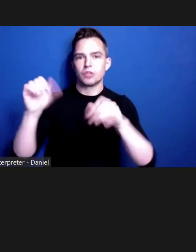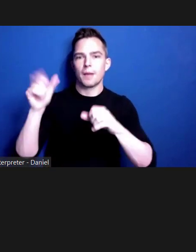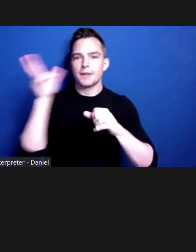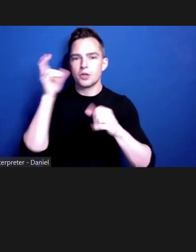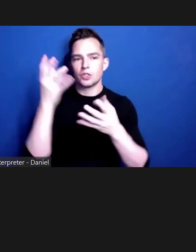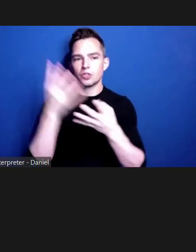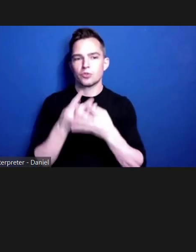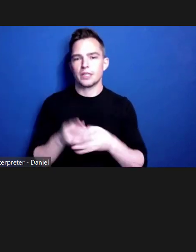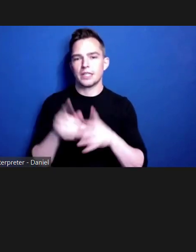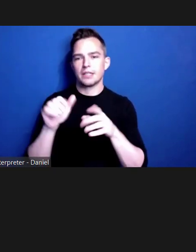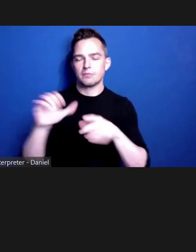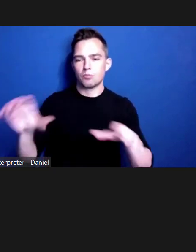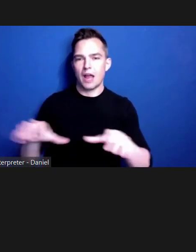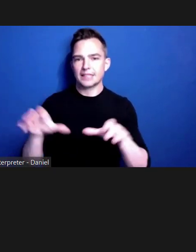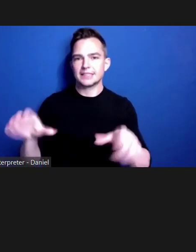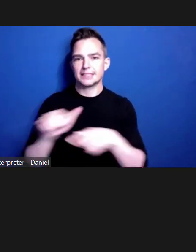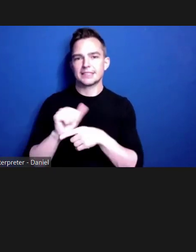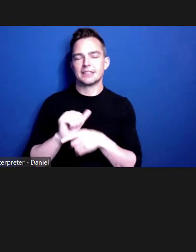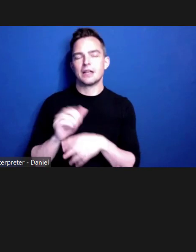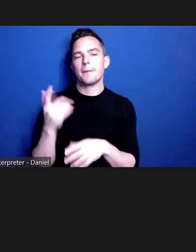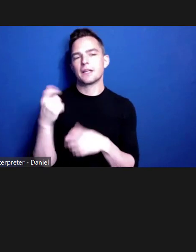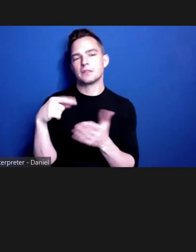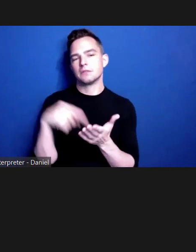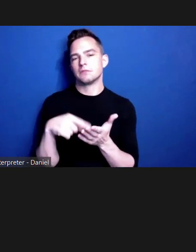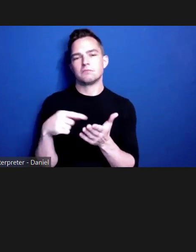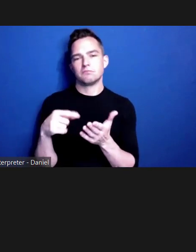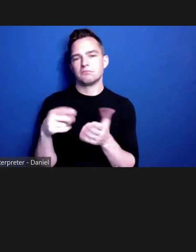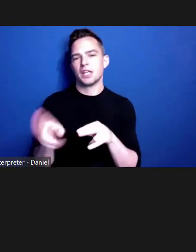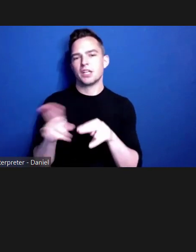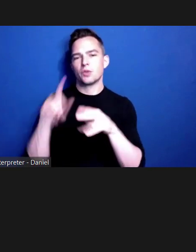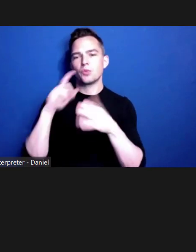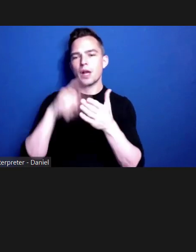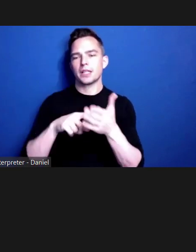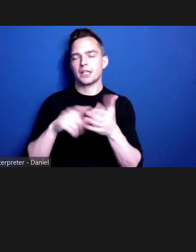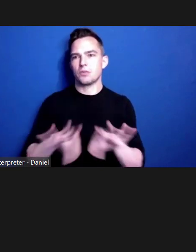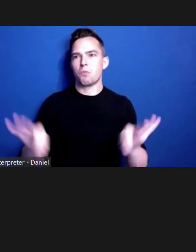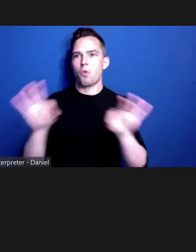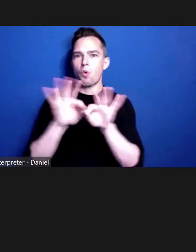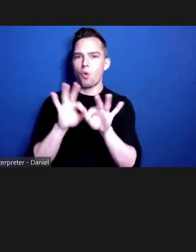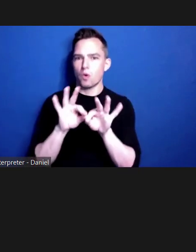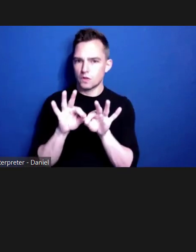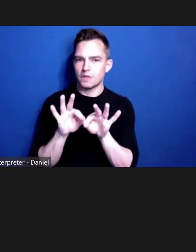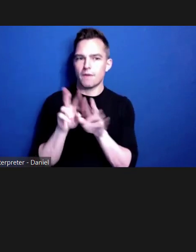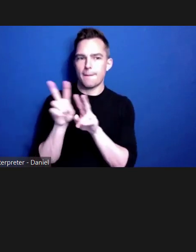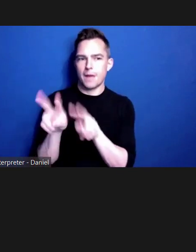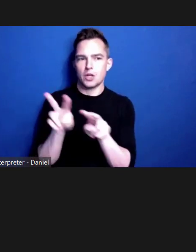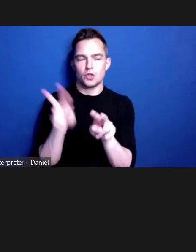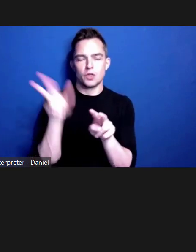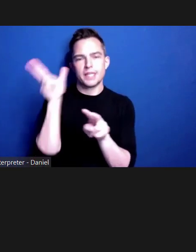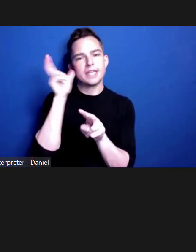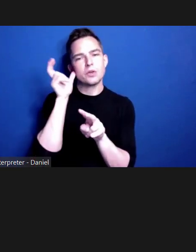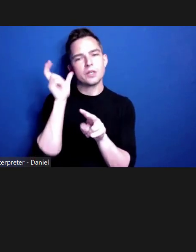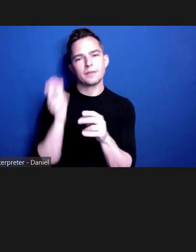is an increased recognition of the importance of monitoring hearing and now it is feasible to do this in programs like yours and by